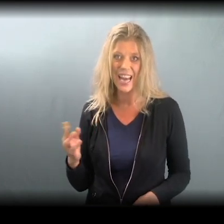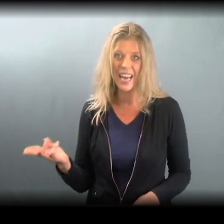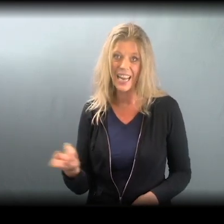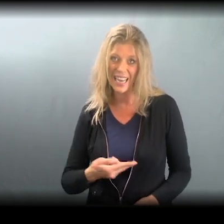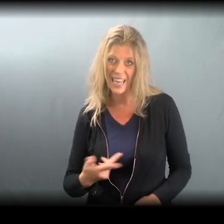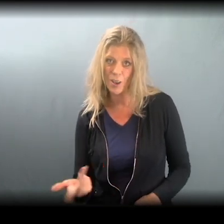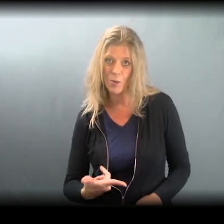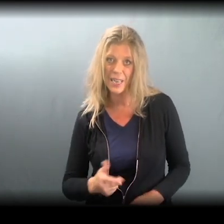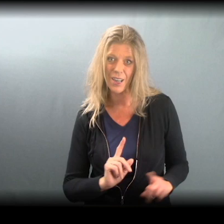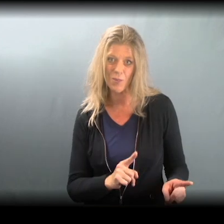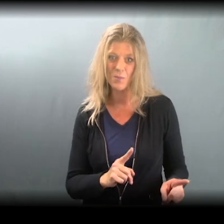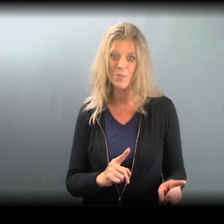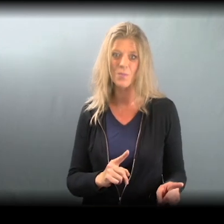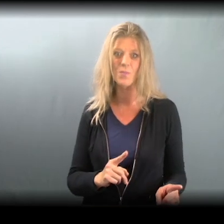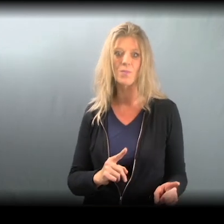Here we go.